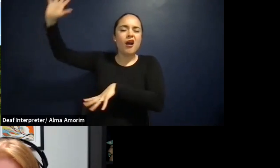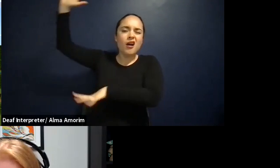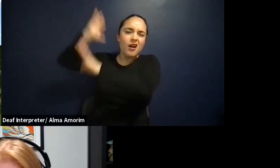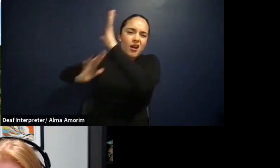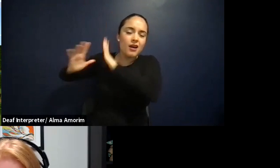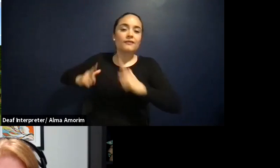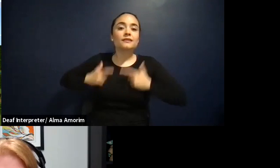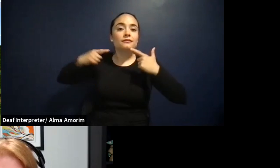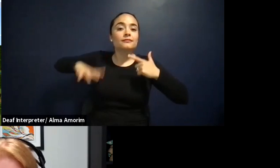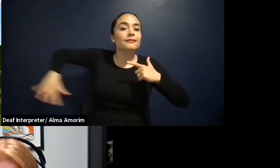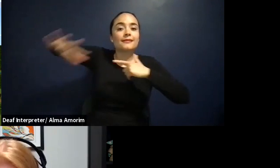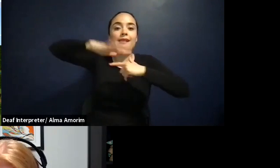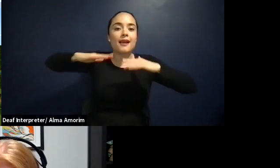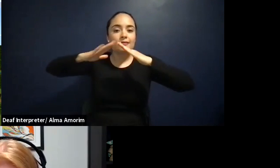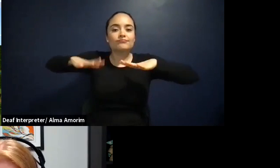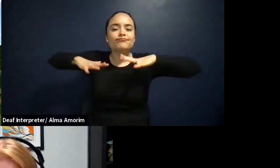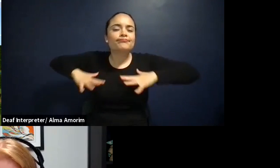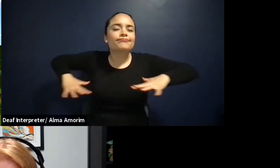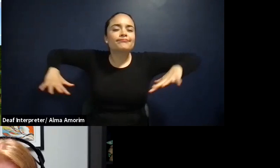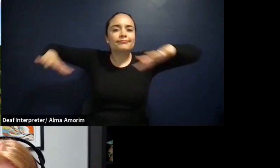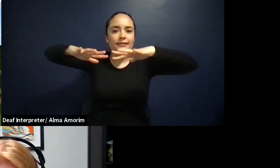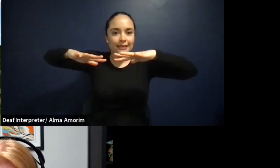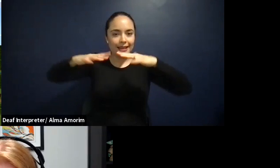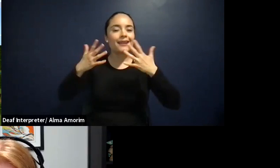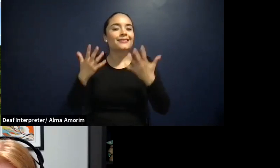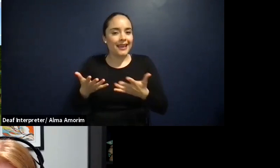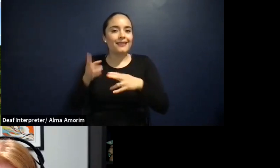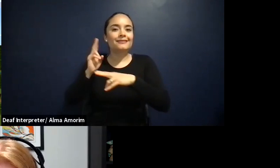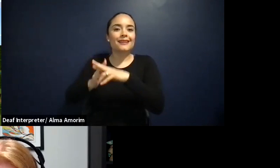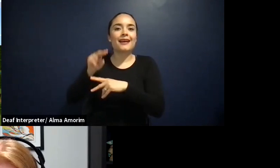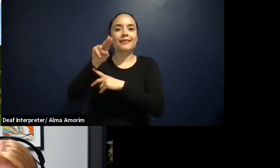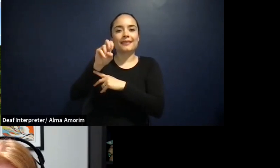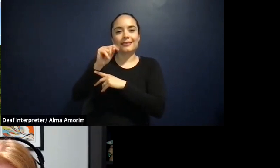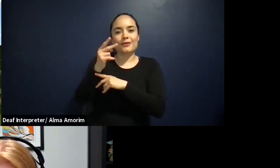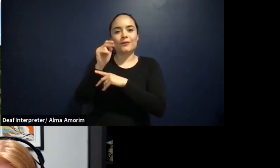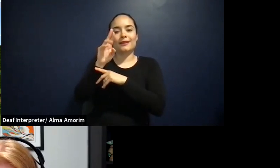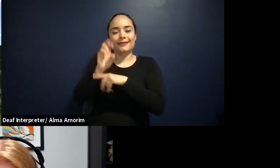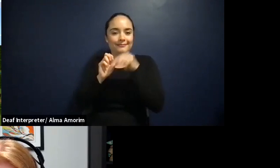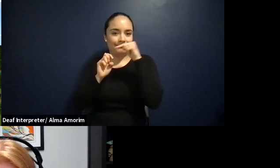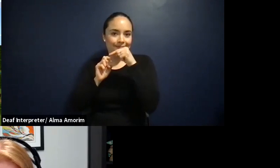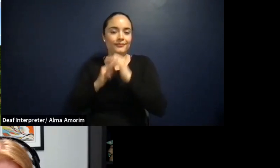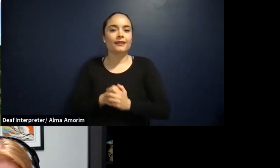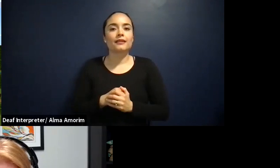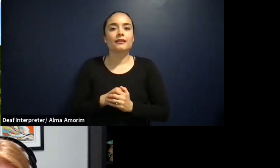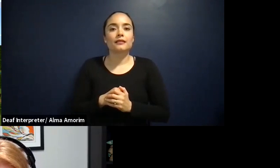is this fictional thing. But if I stick this netherrack in the material reducer, I get silicon--